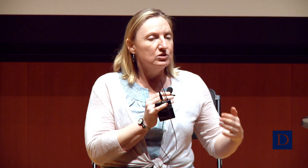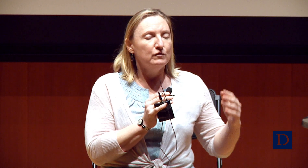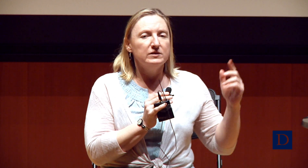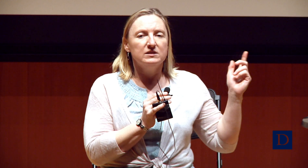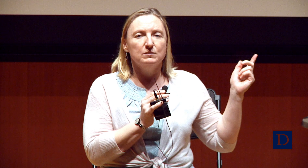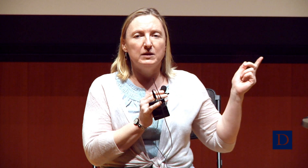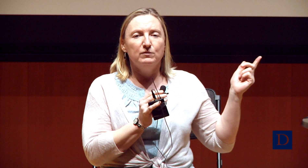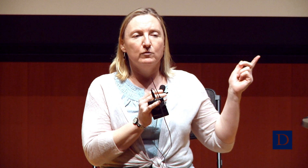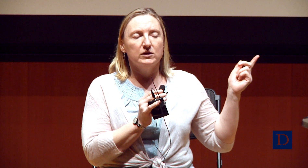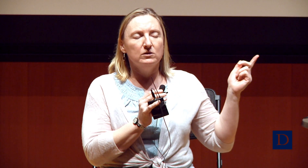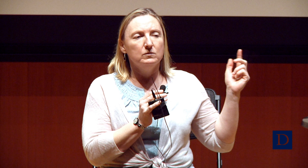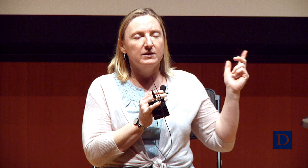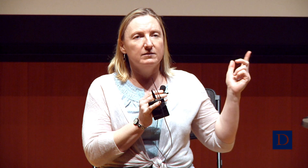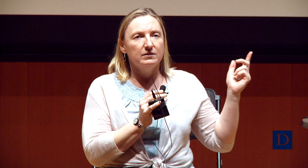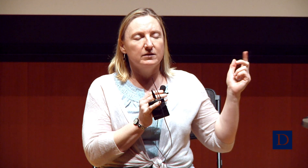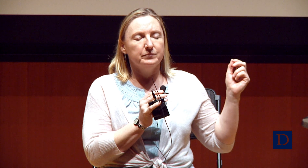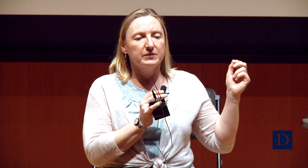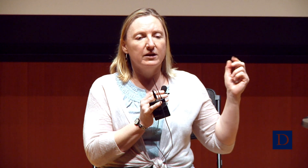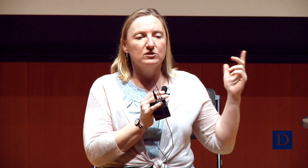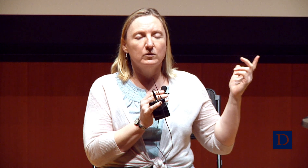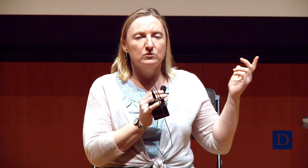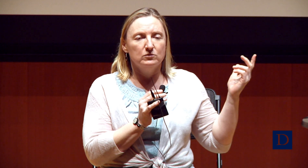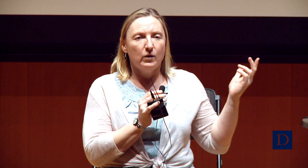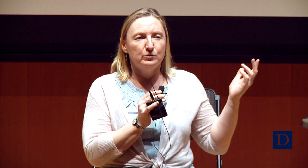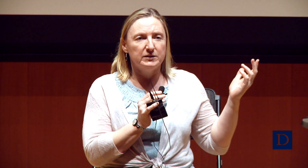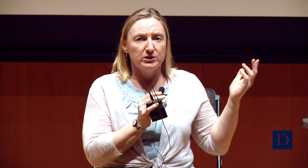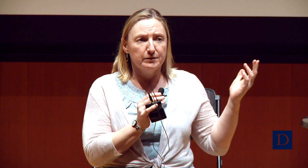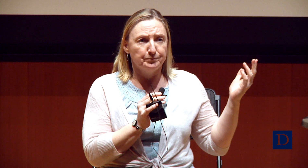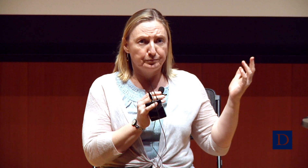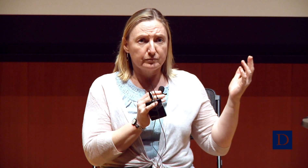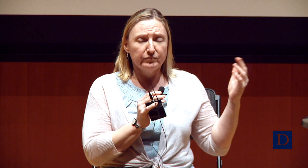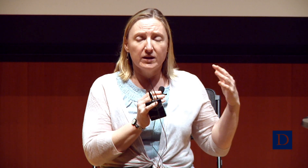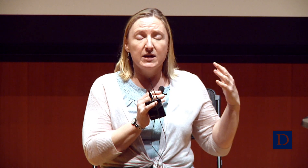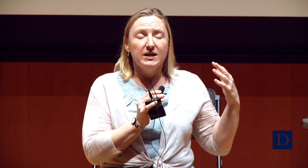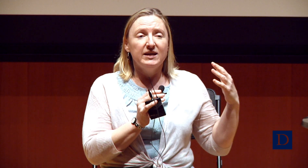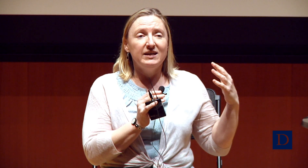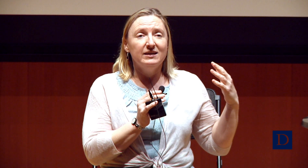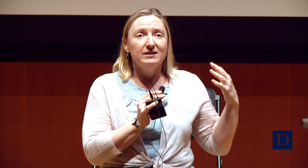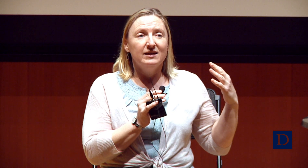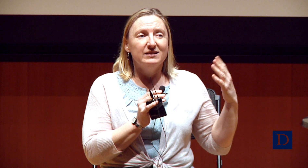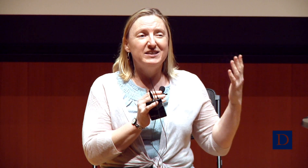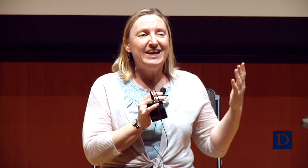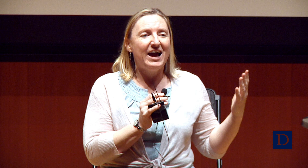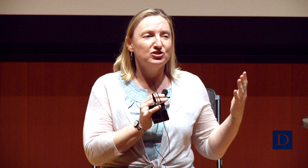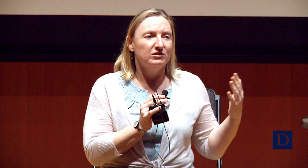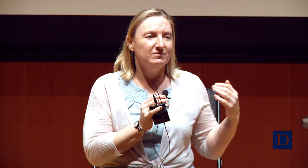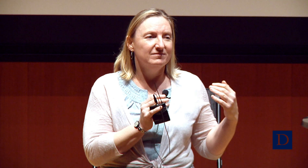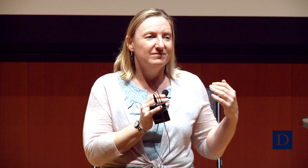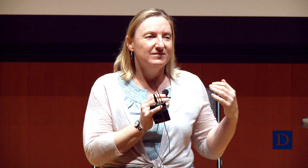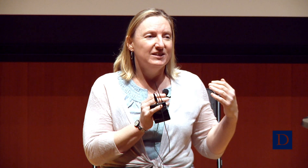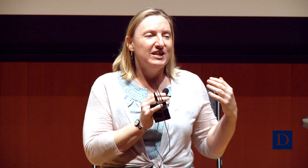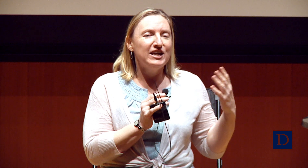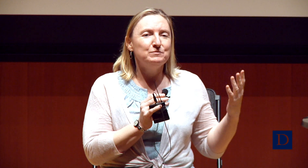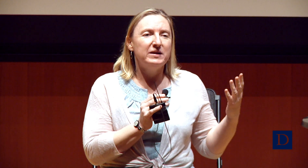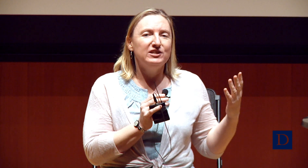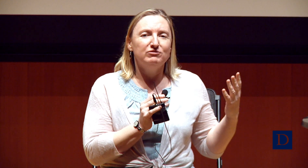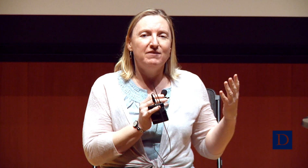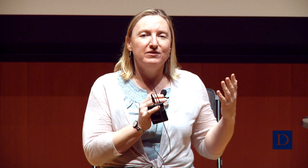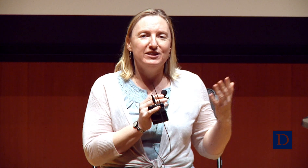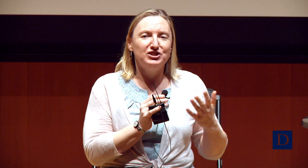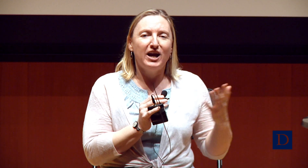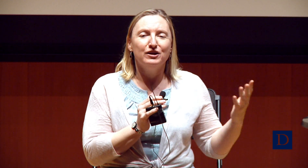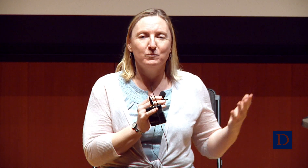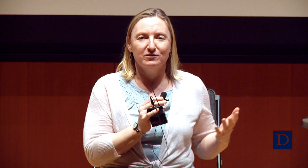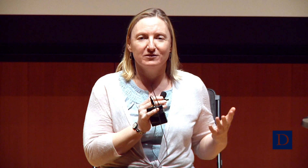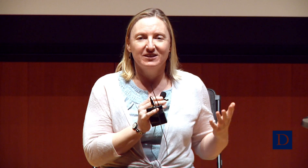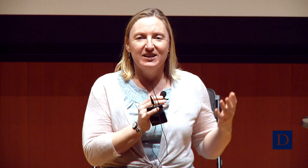So, for instance, in “Me Before You,” the character who’s quadriplegic, he lives in a castle. He has money to travel the entire world.